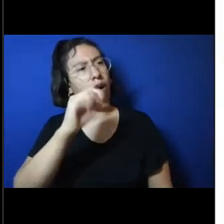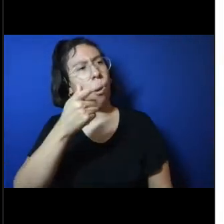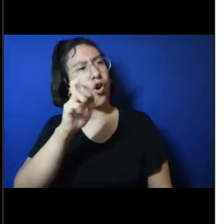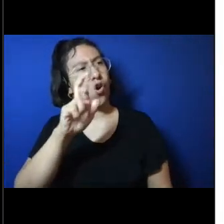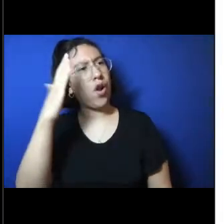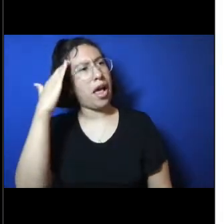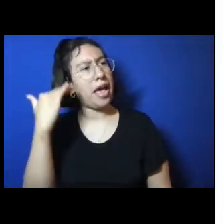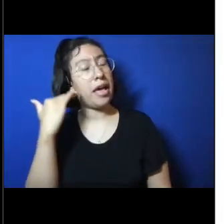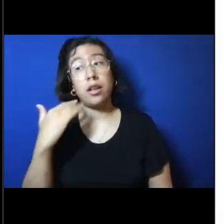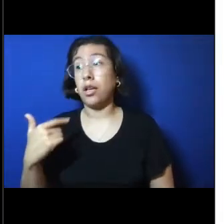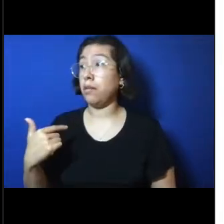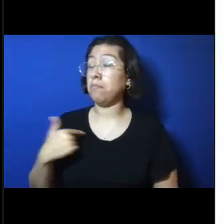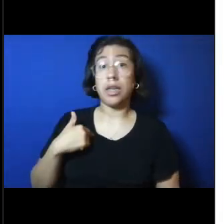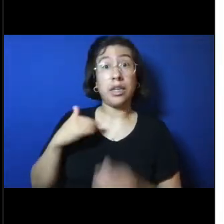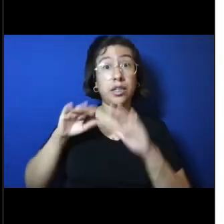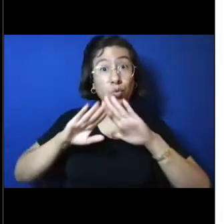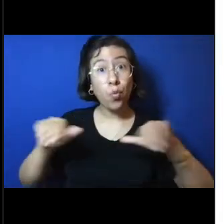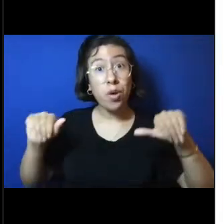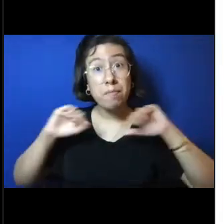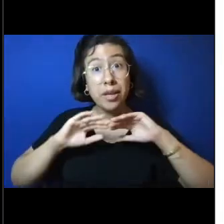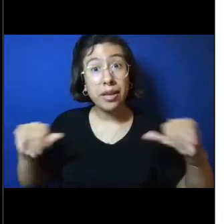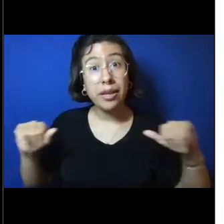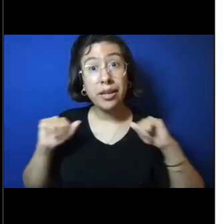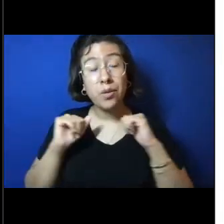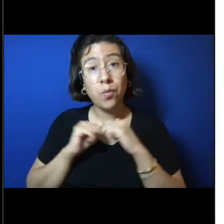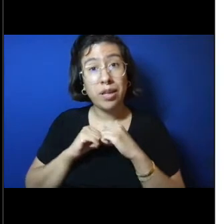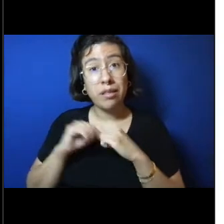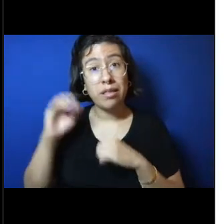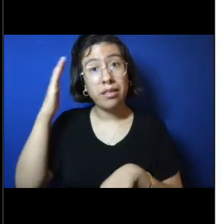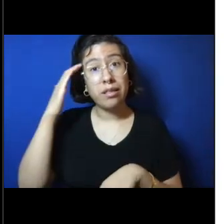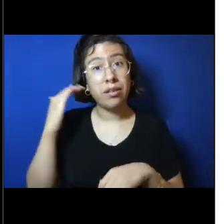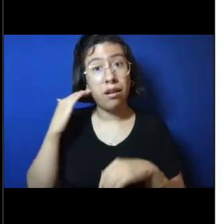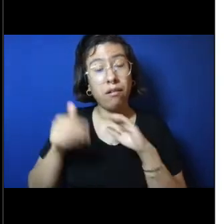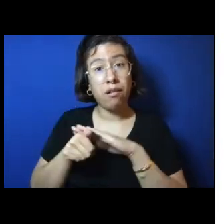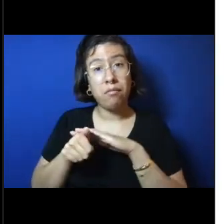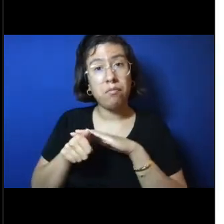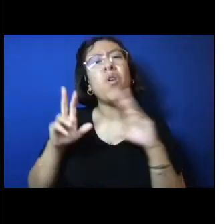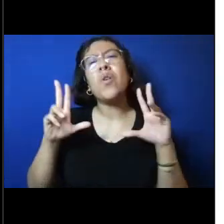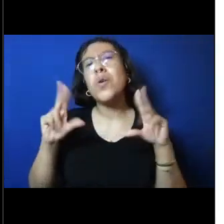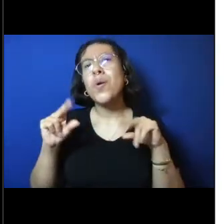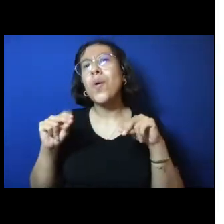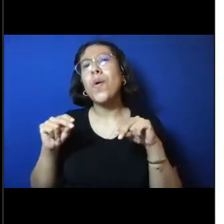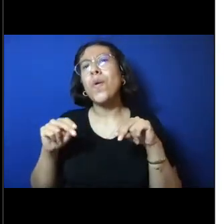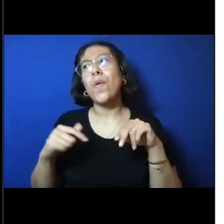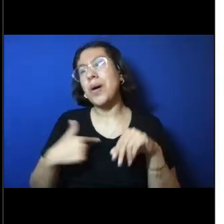Have I gone swimming with a loggerhead? I don't know if I've gone swimming intentionally with a loggerhead,